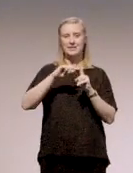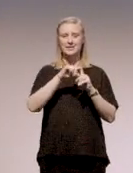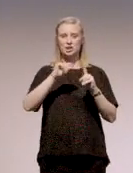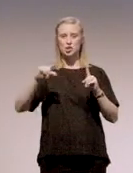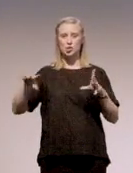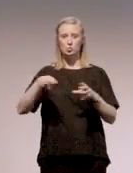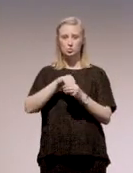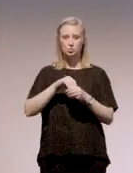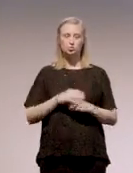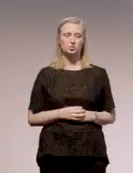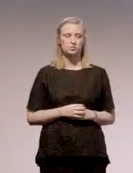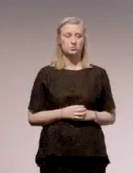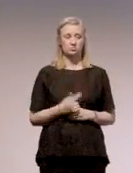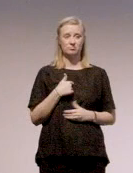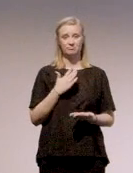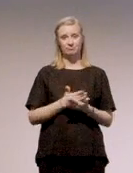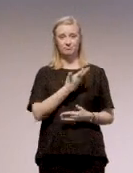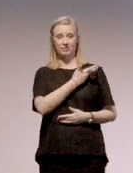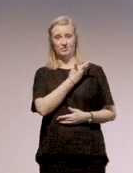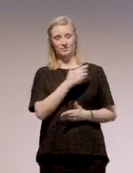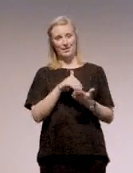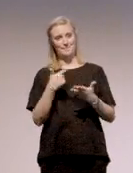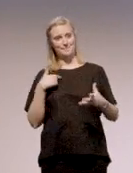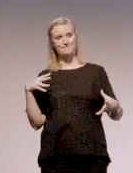So we're really proud that we're now taking a role within government and